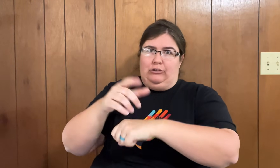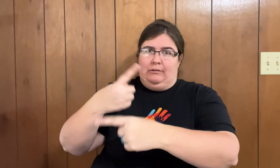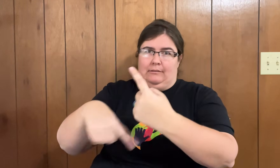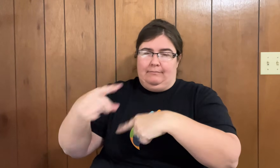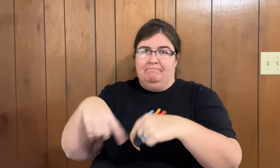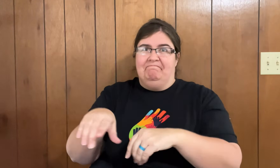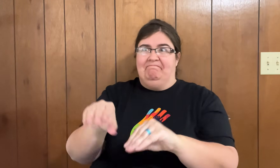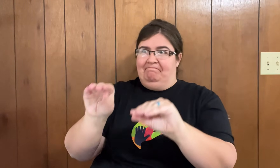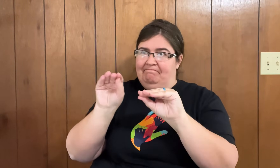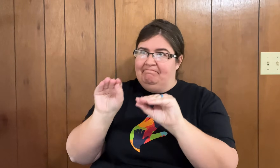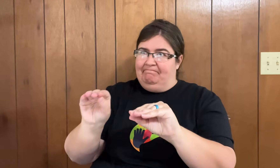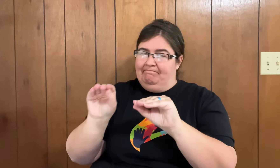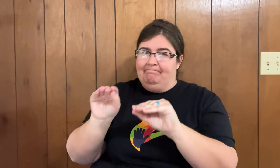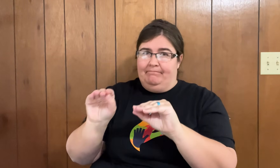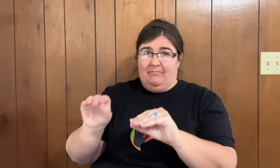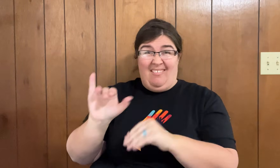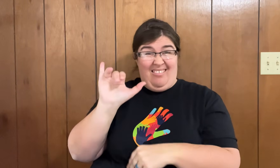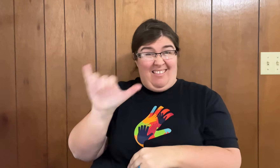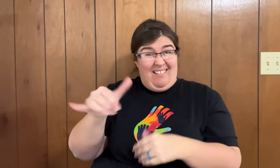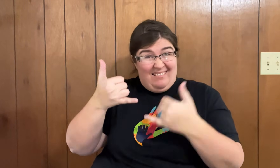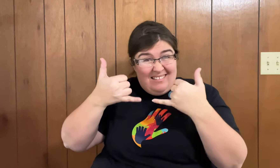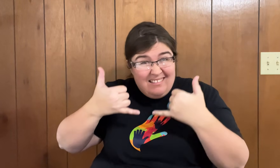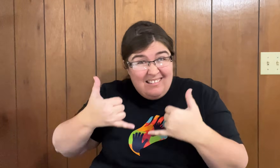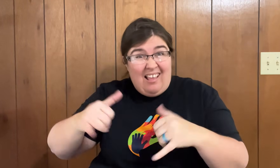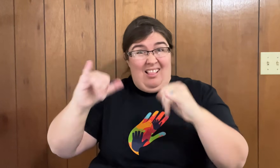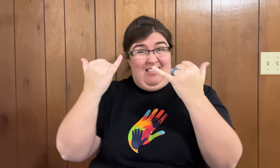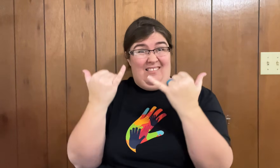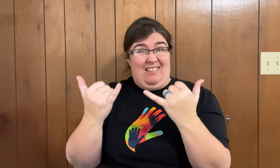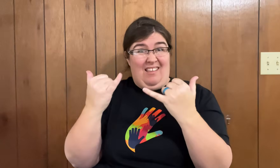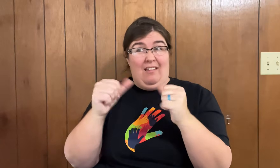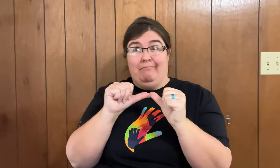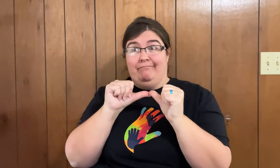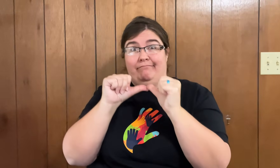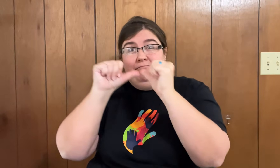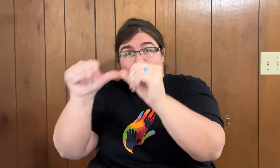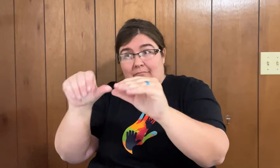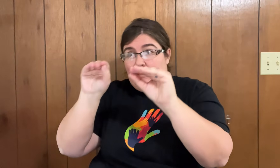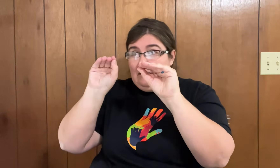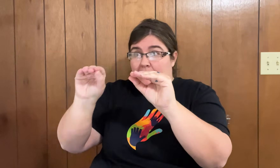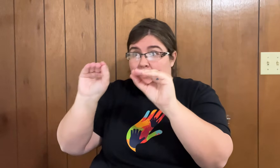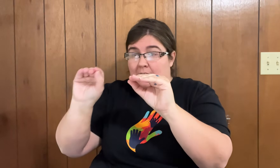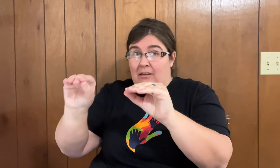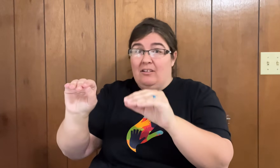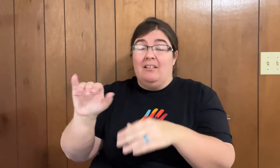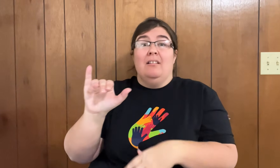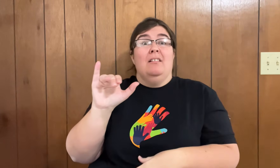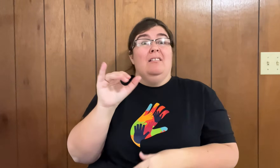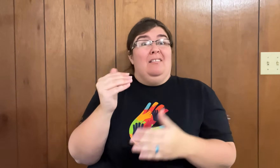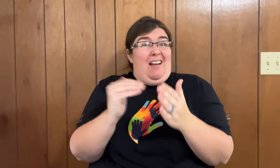very Signed English and that still continues to be taught to this day.